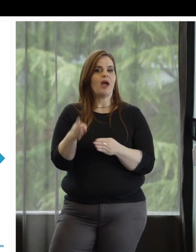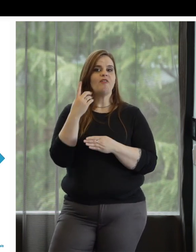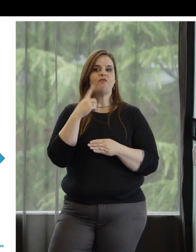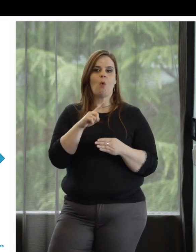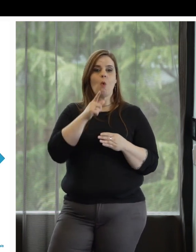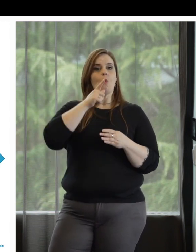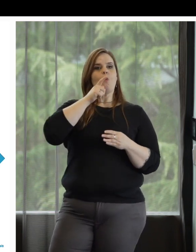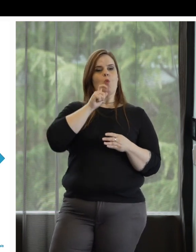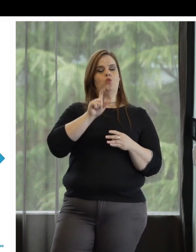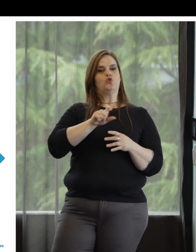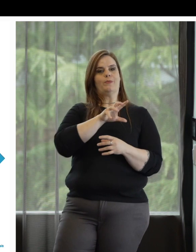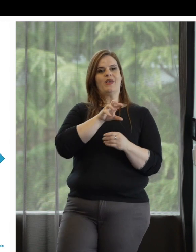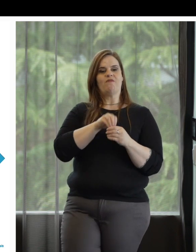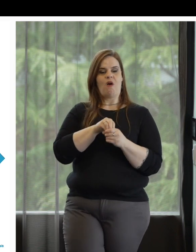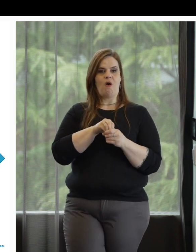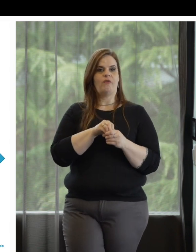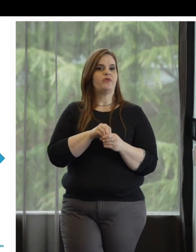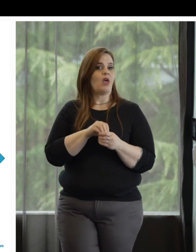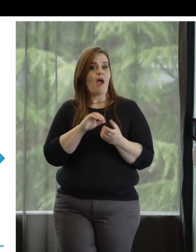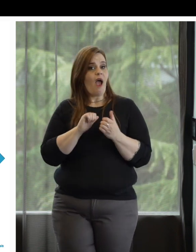should be involved how they should be involv